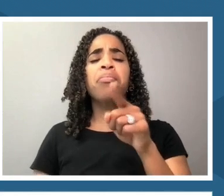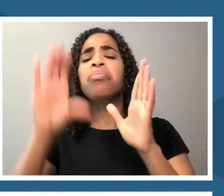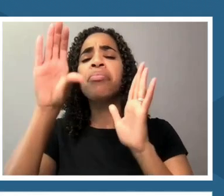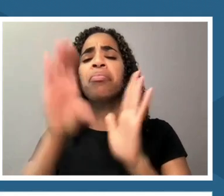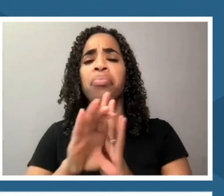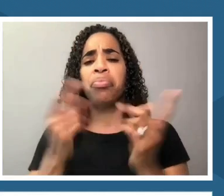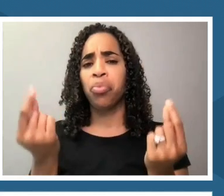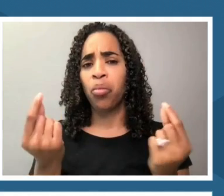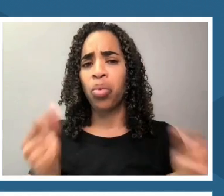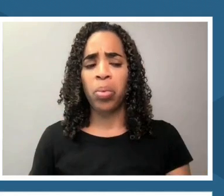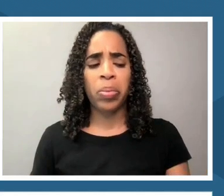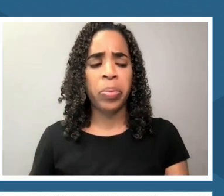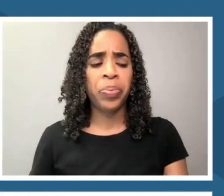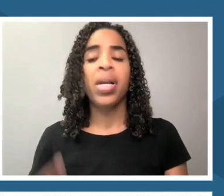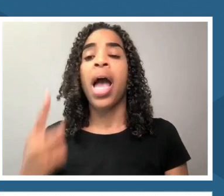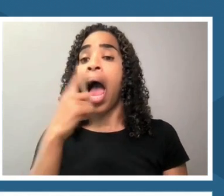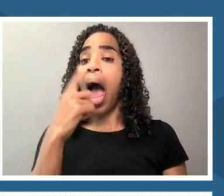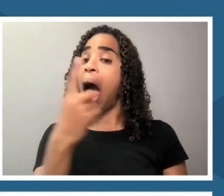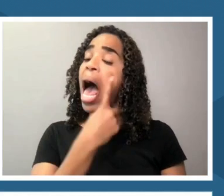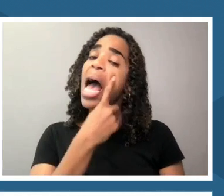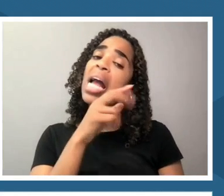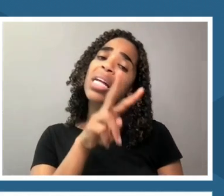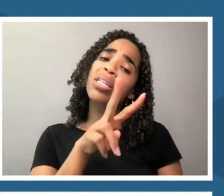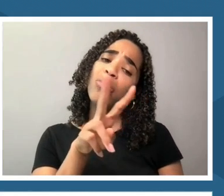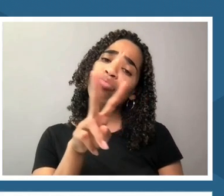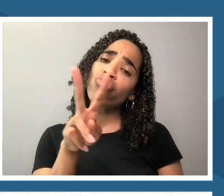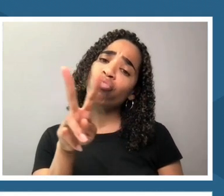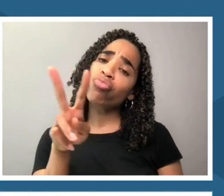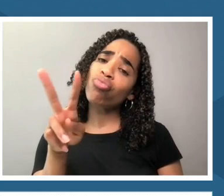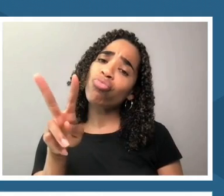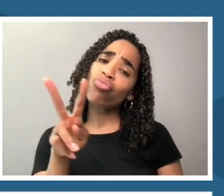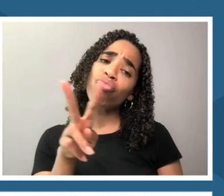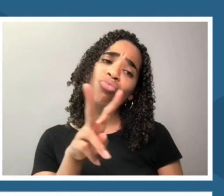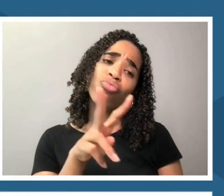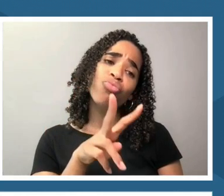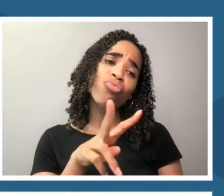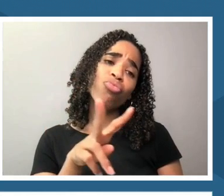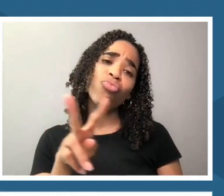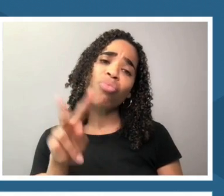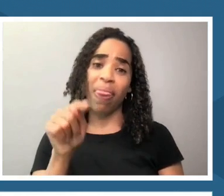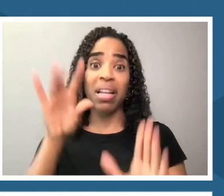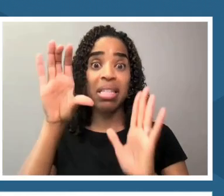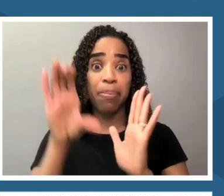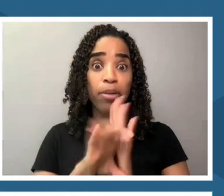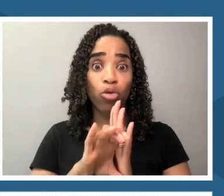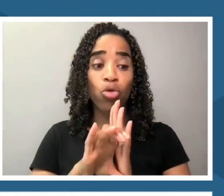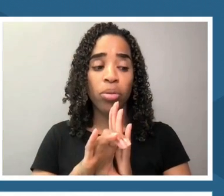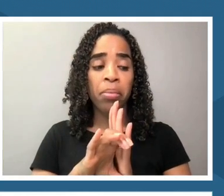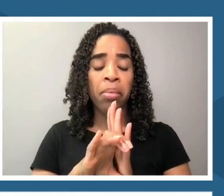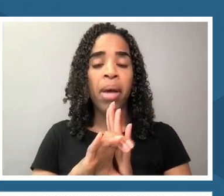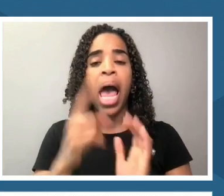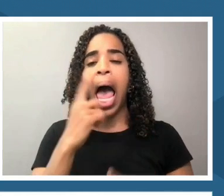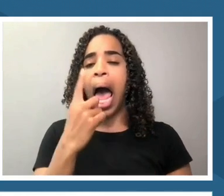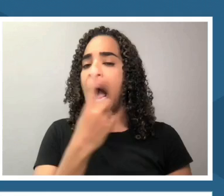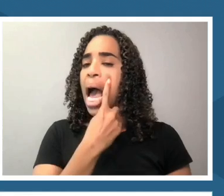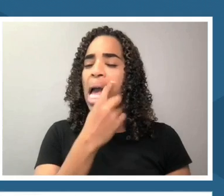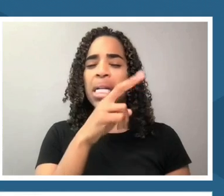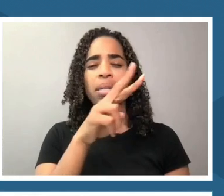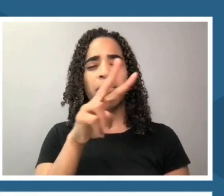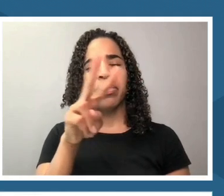letting our eyes wander from corner to corner from side to side and then letting our eyes settle into the middle